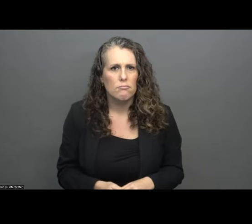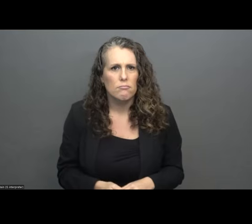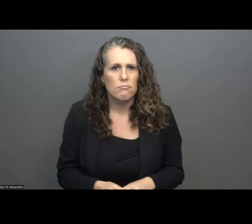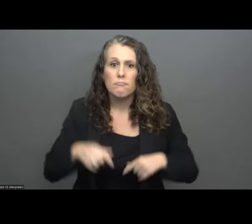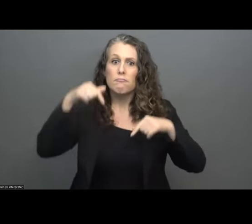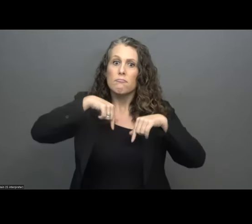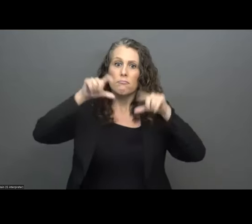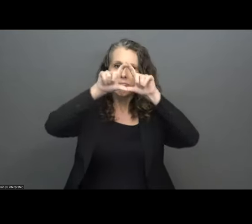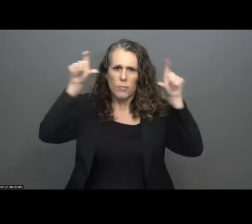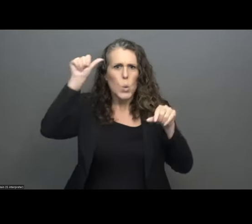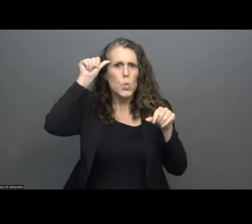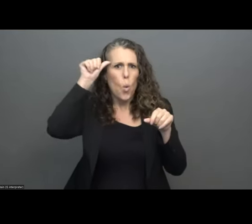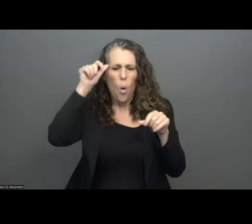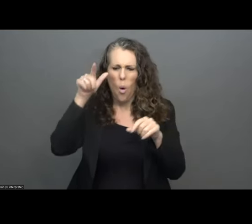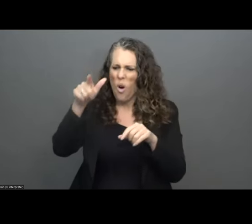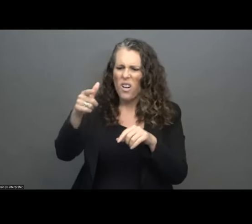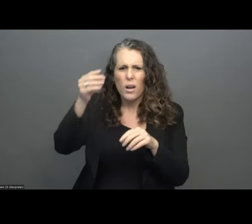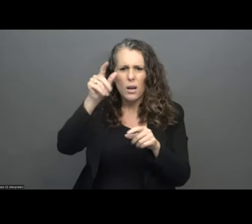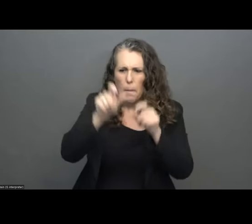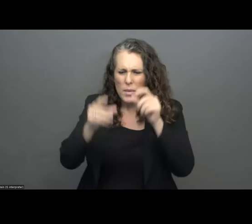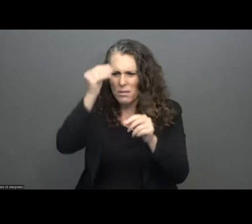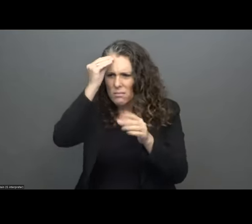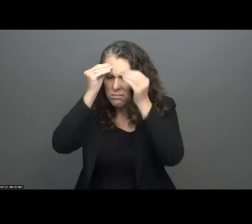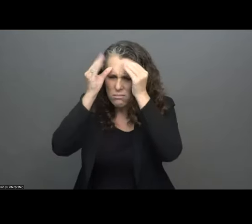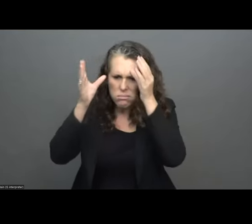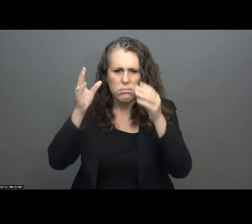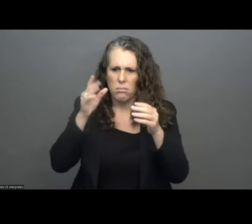those skills in the disability community, or we can create them.